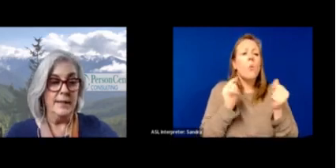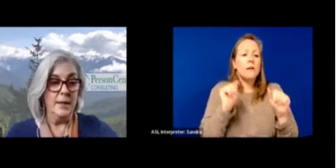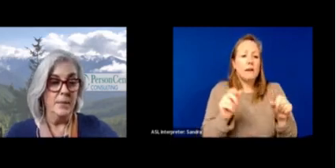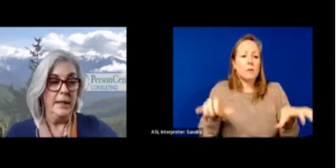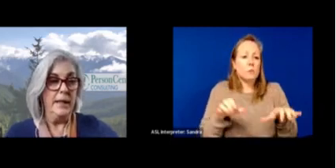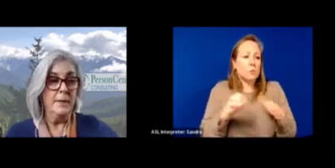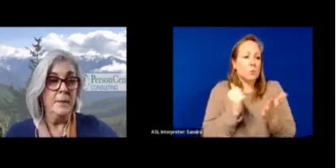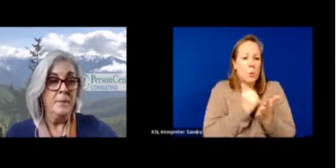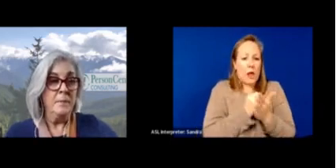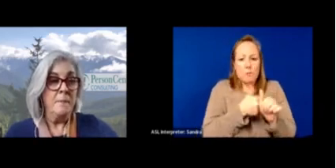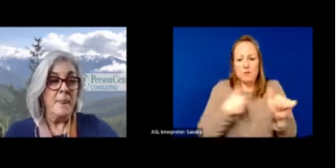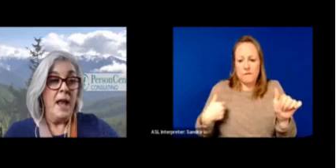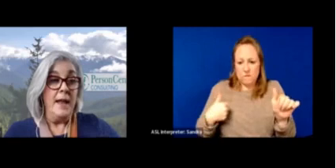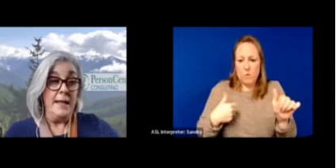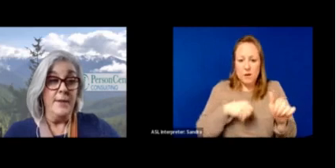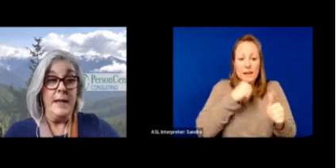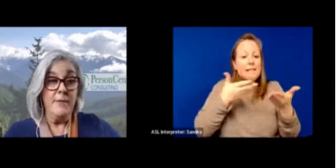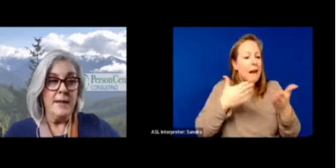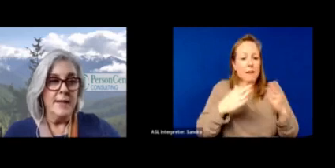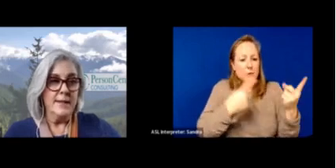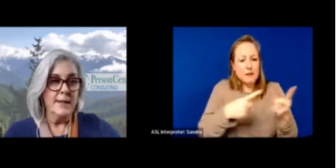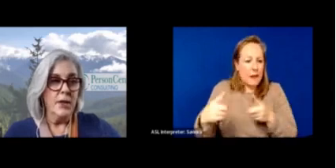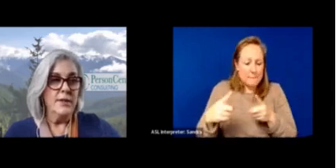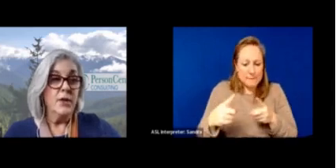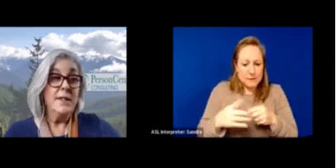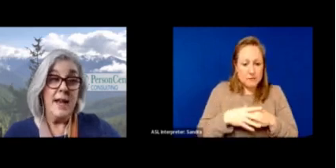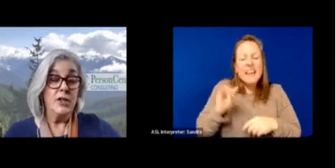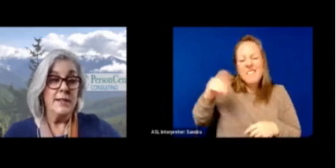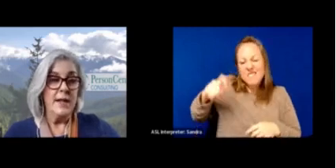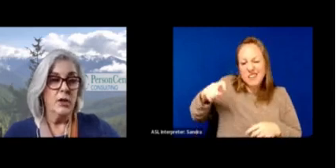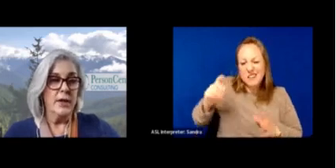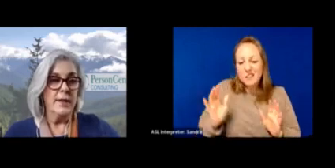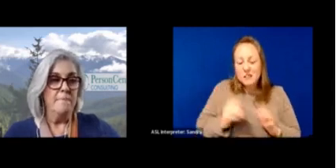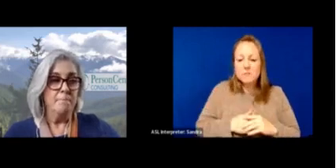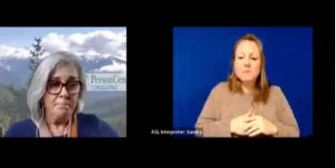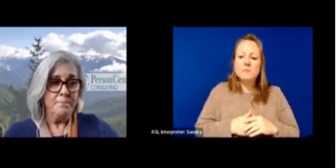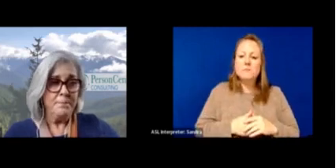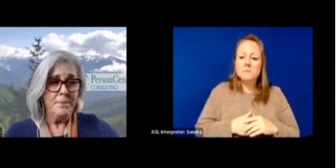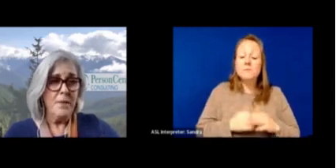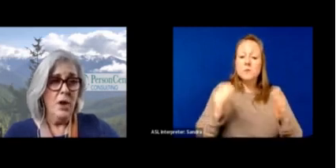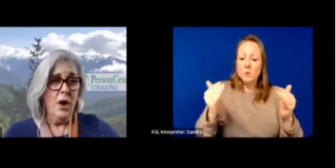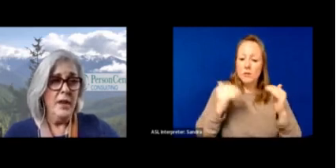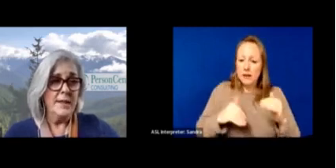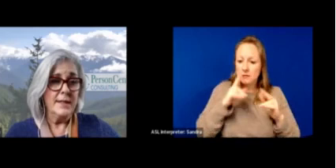this completely? And if that's necessary, so let's actually take a look at that. On the next